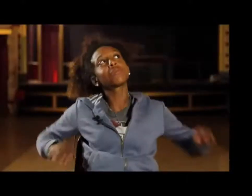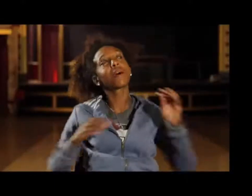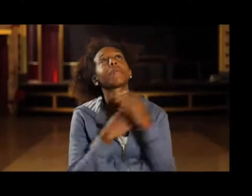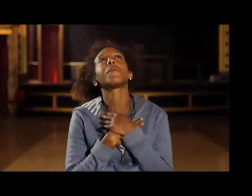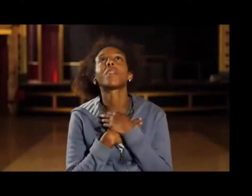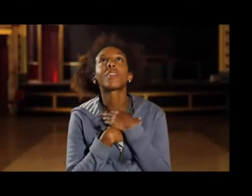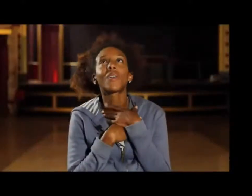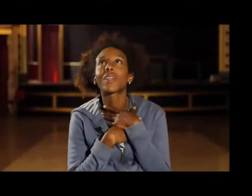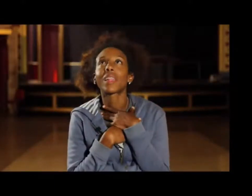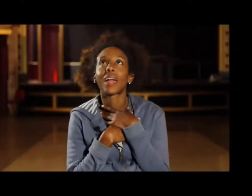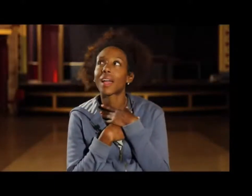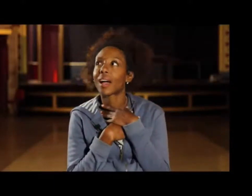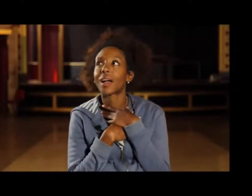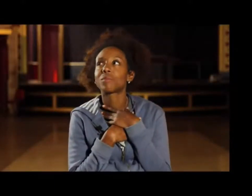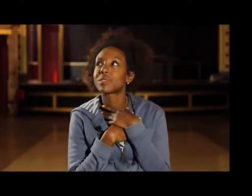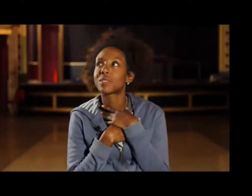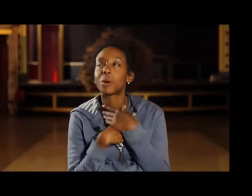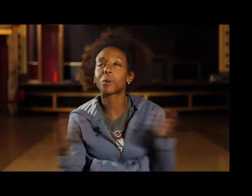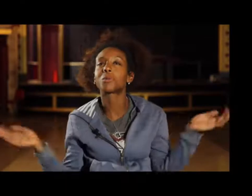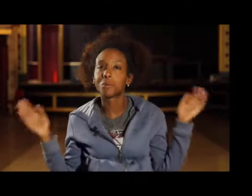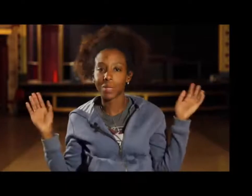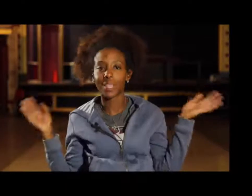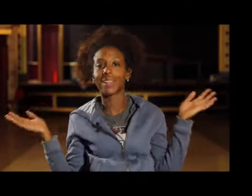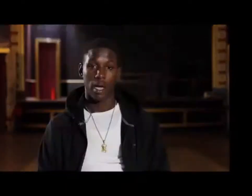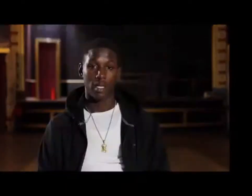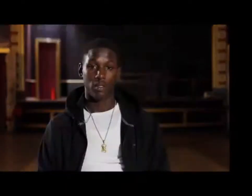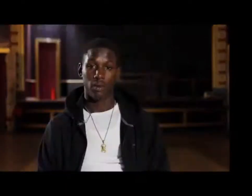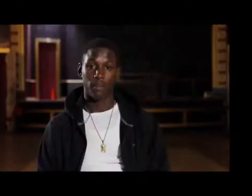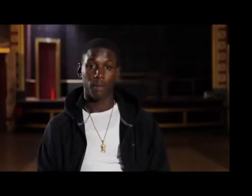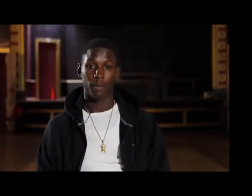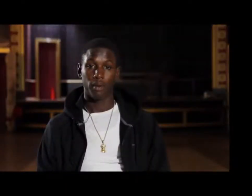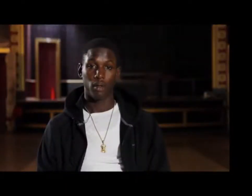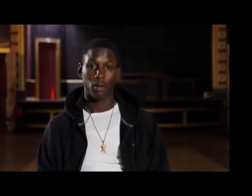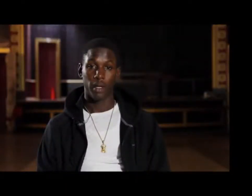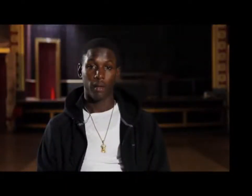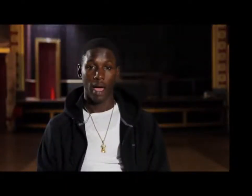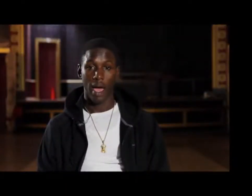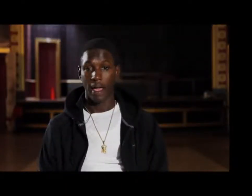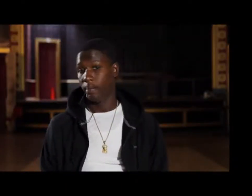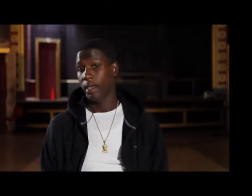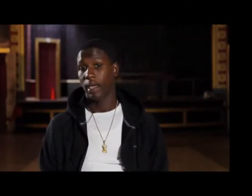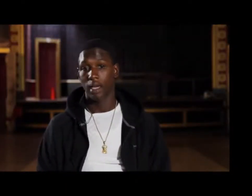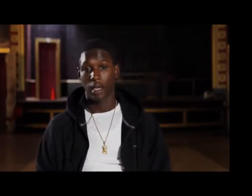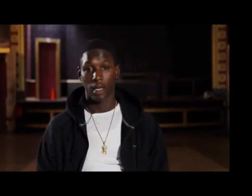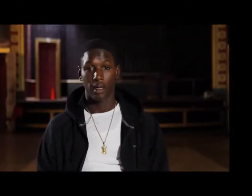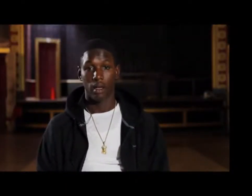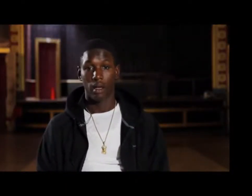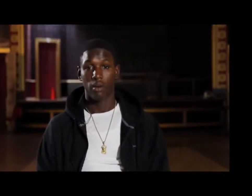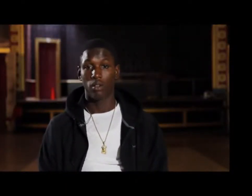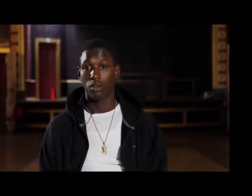jails ever since juvenile and this here actually changed me i just want people